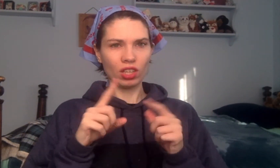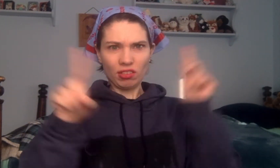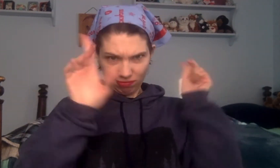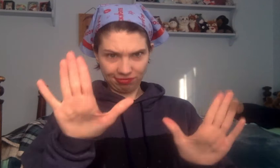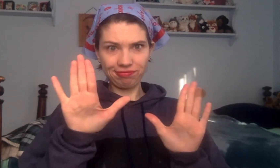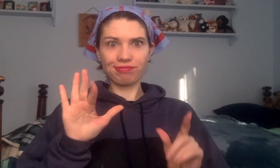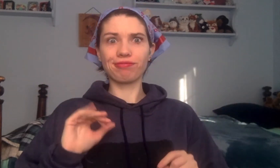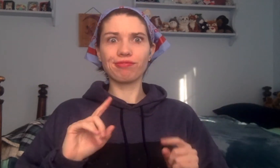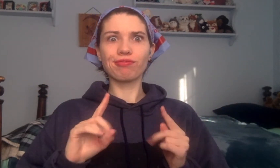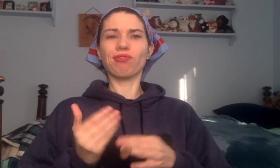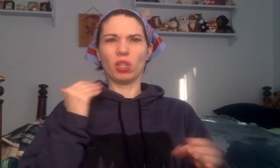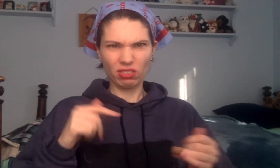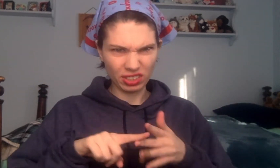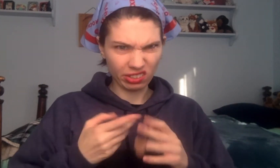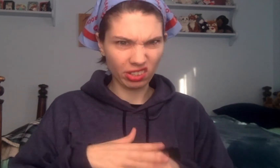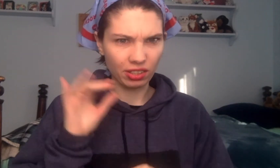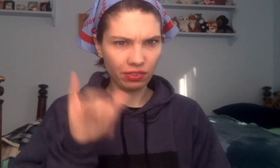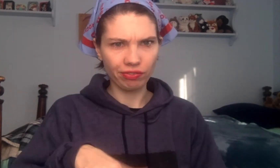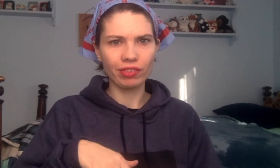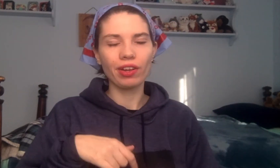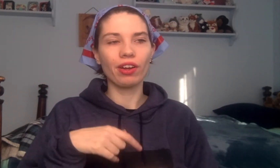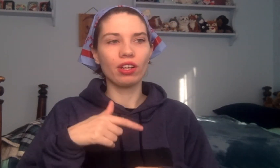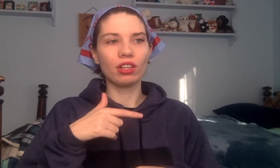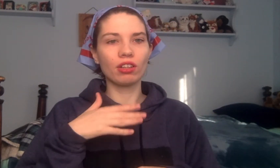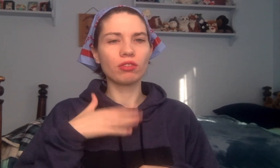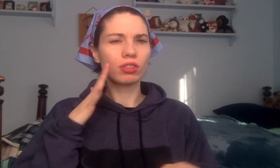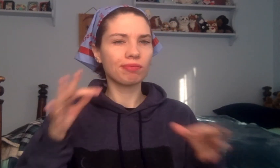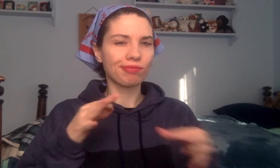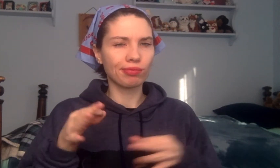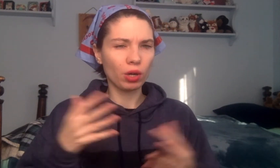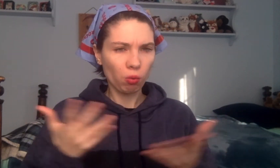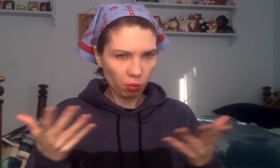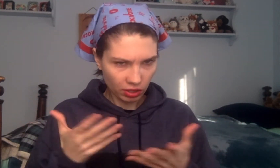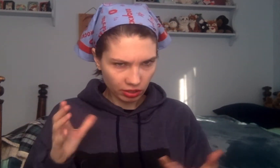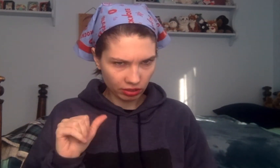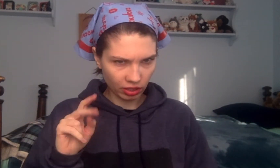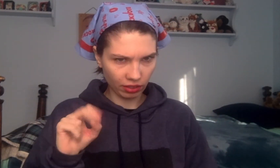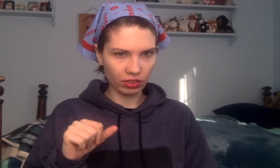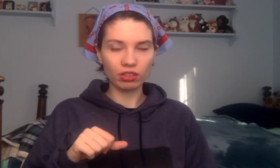But, before we get started on that... I'll explain what Canva is,